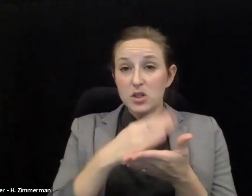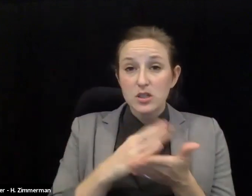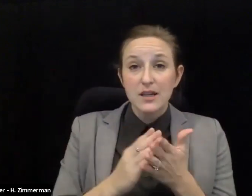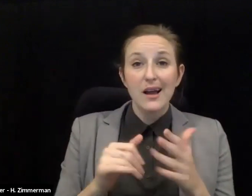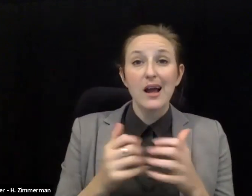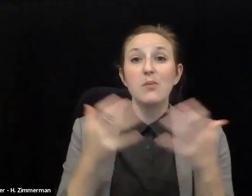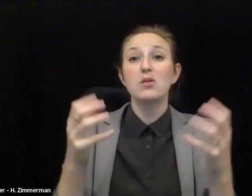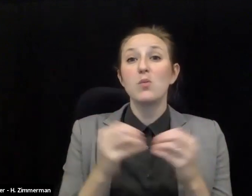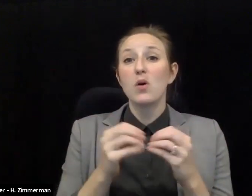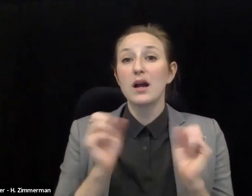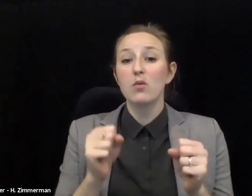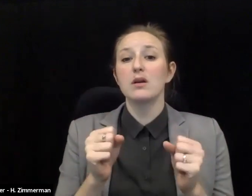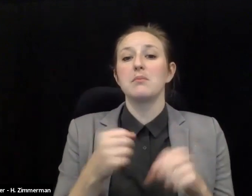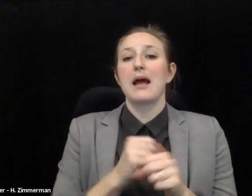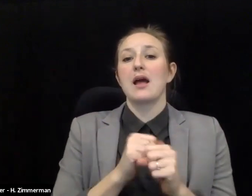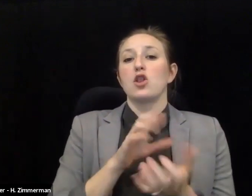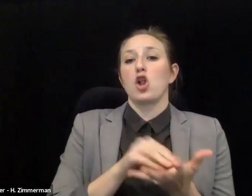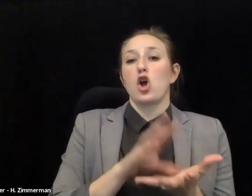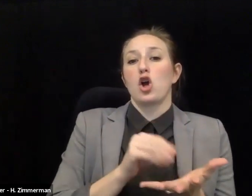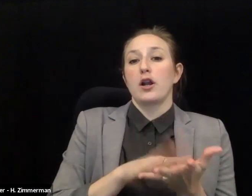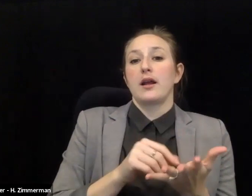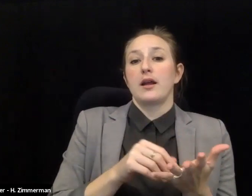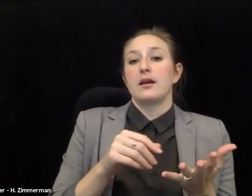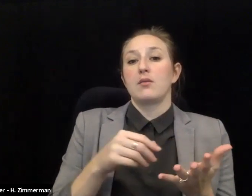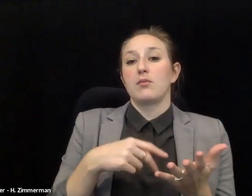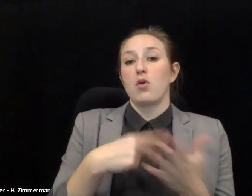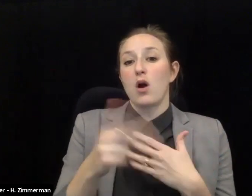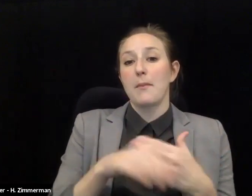programs and the learning outcomes. It's really, you know, we're only starting to really